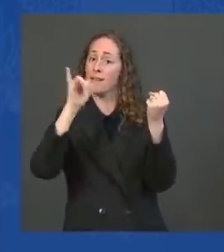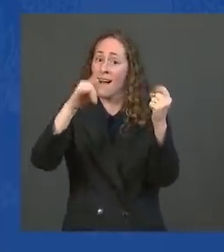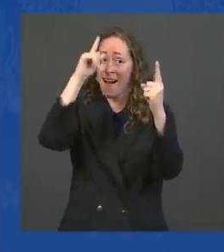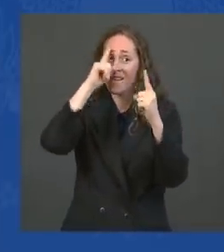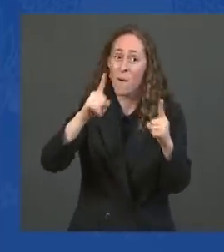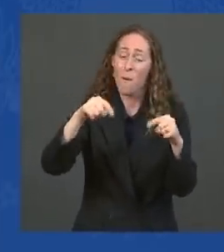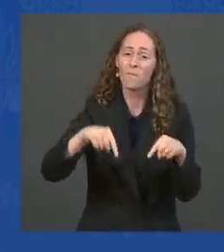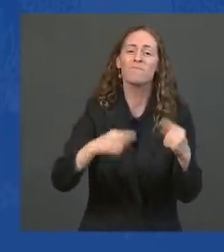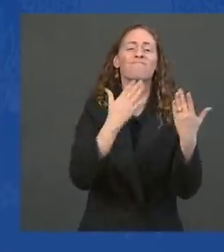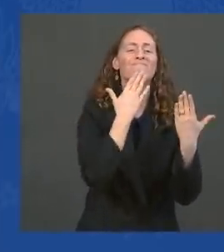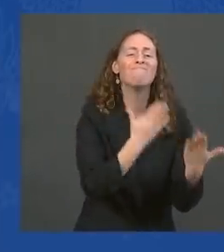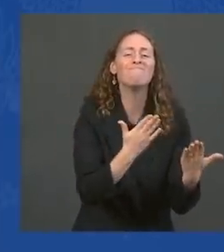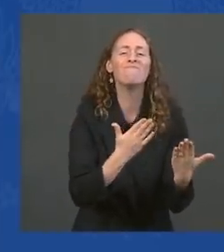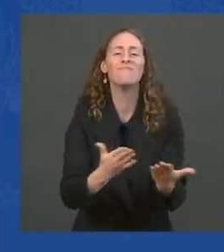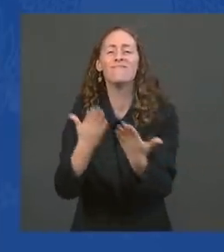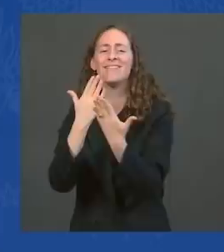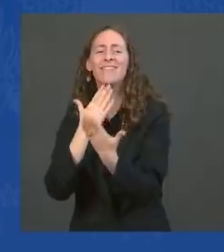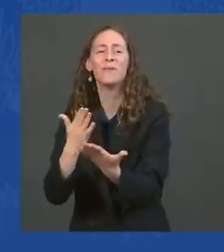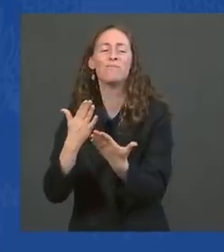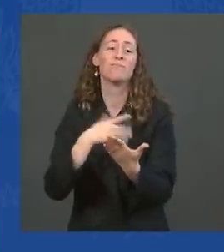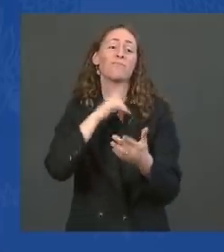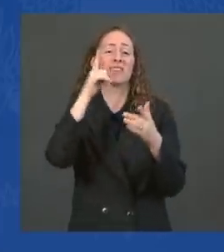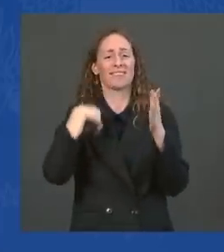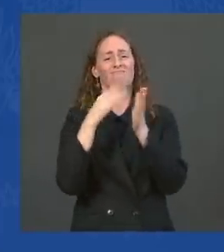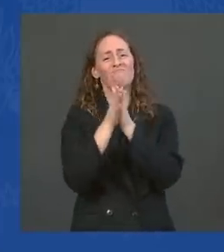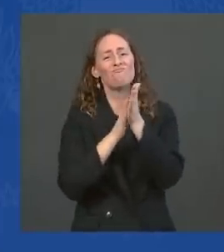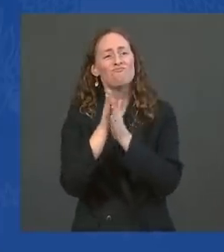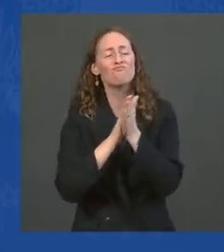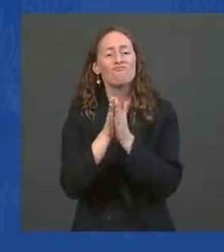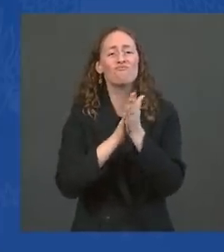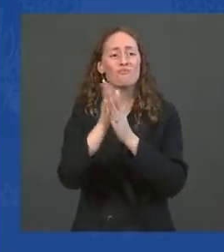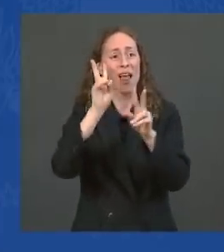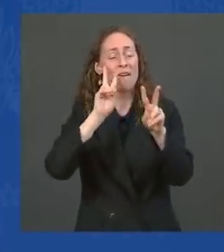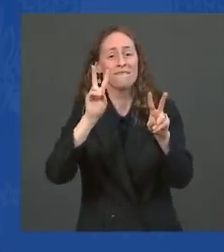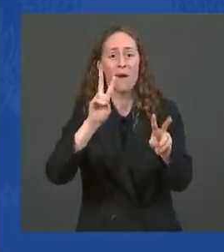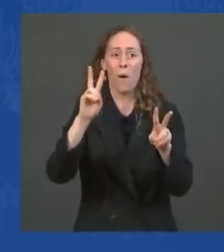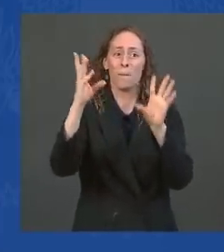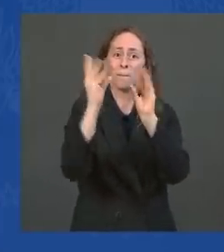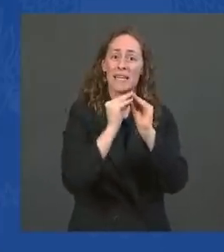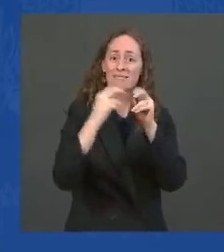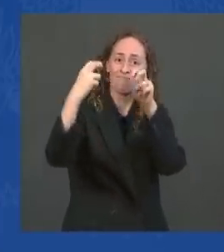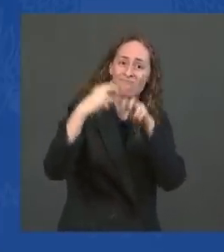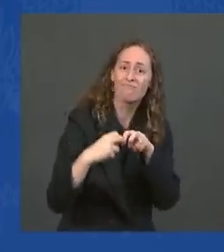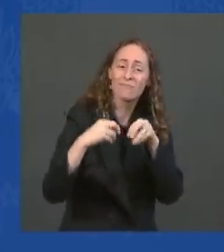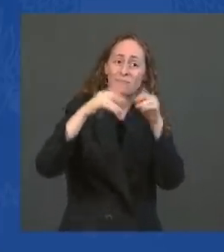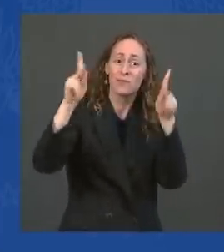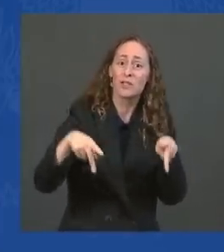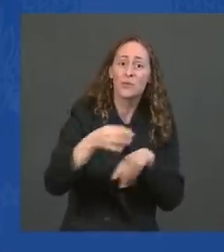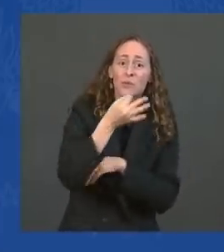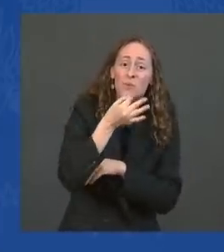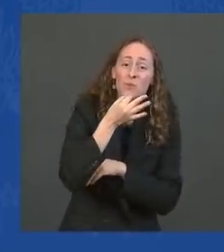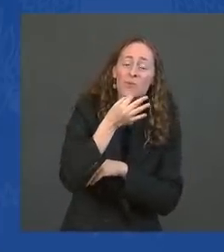And I look forward to seeing both of you in person very soon, I hope. Thank you. Thank you.